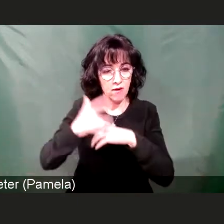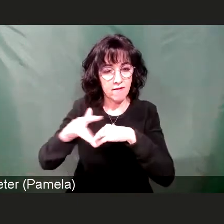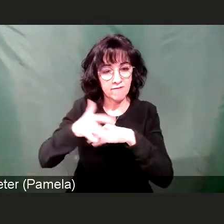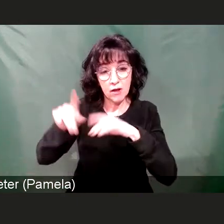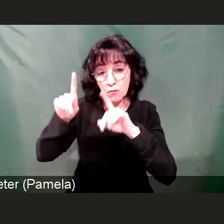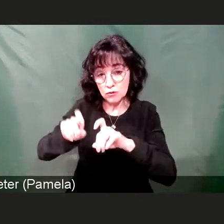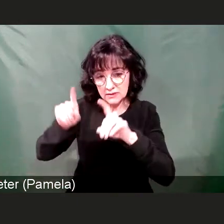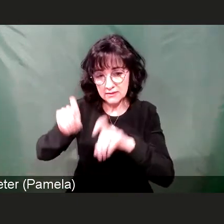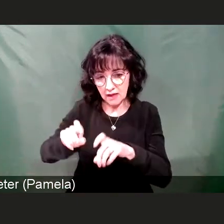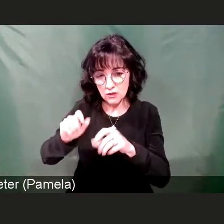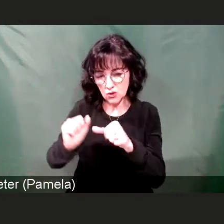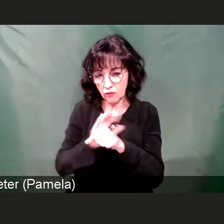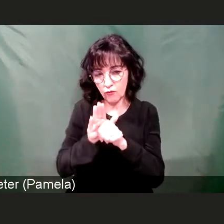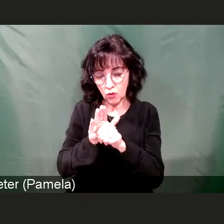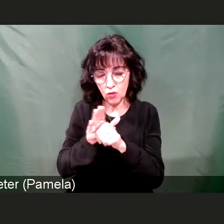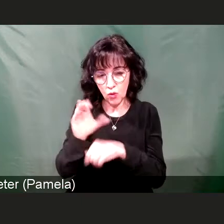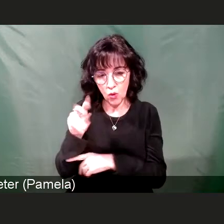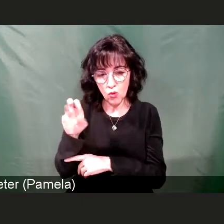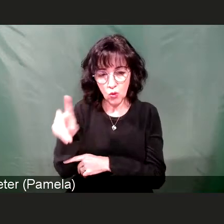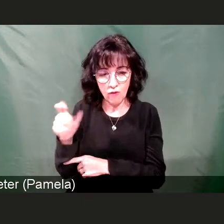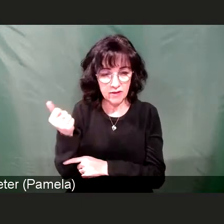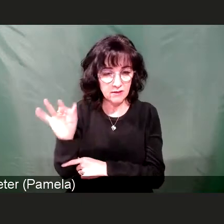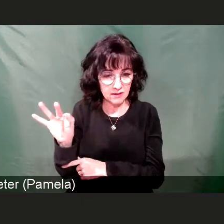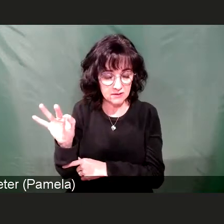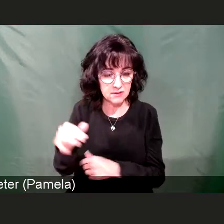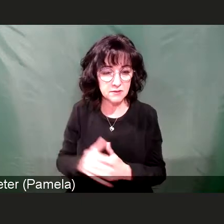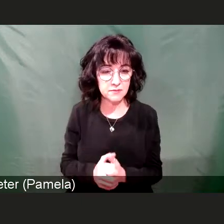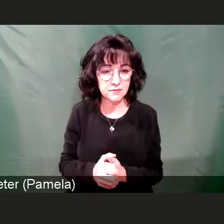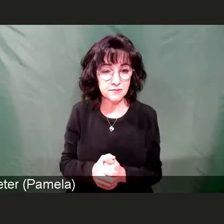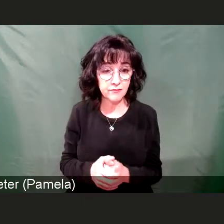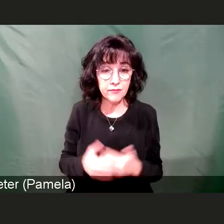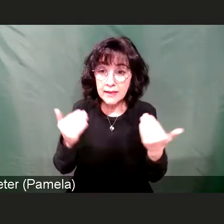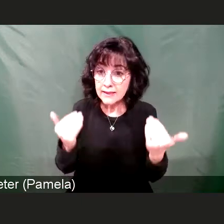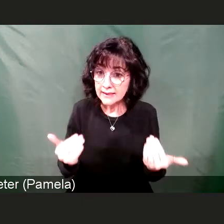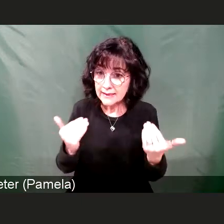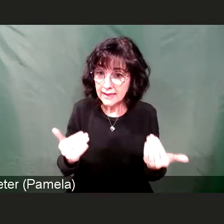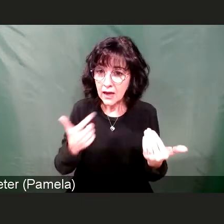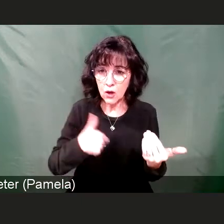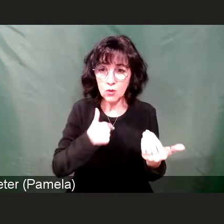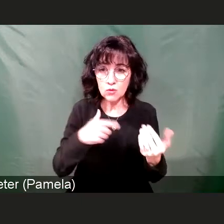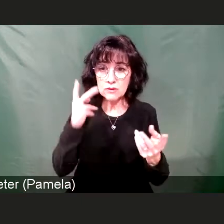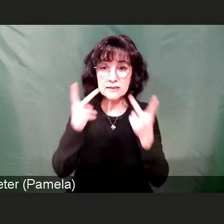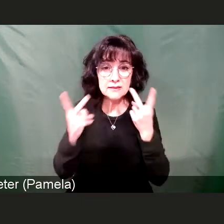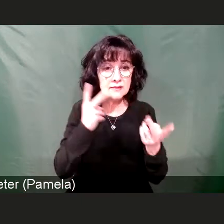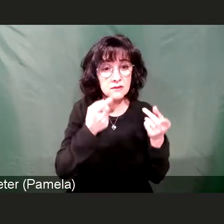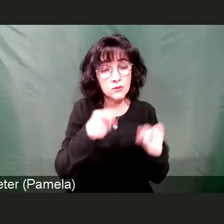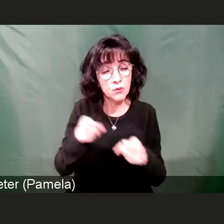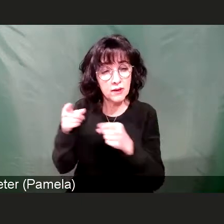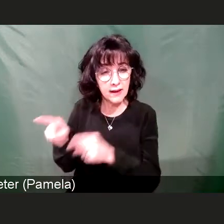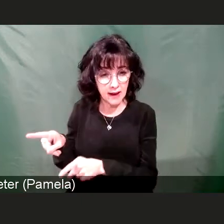What is now happening is, and rightfully so is that the questions that I'm being asked are really